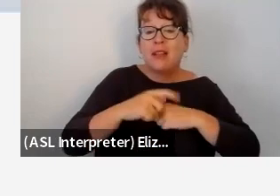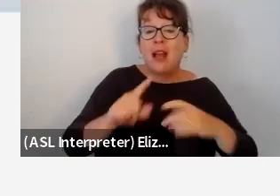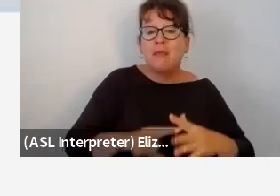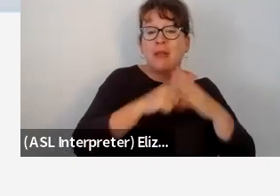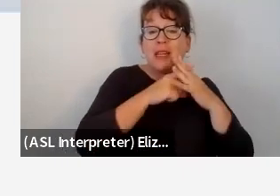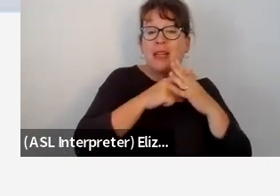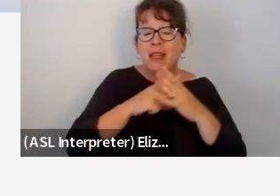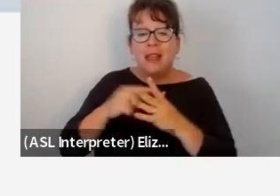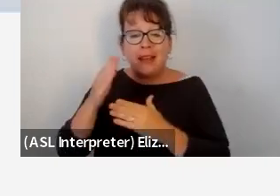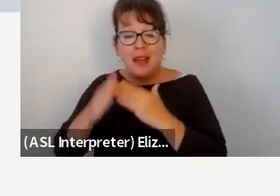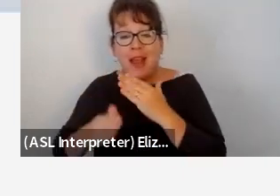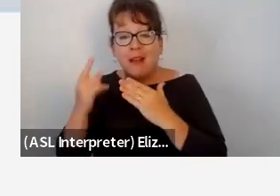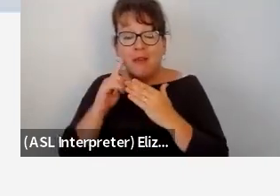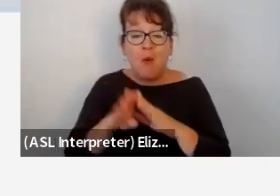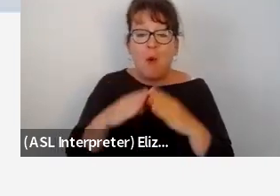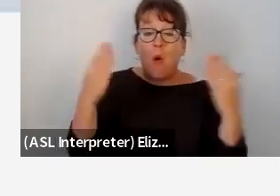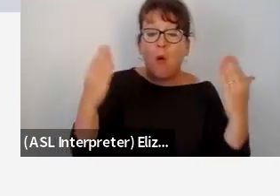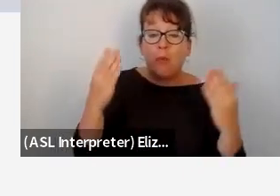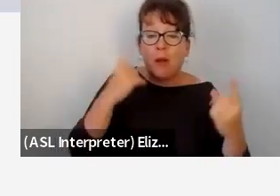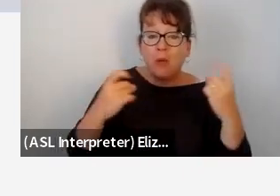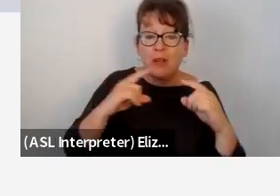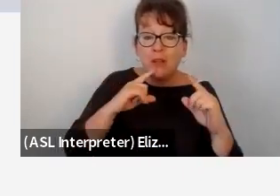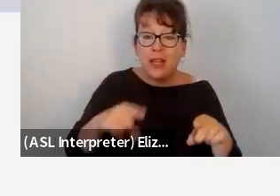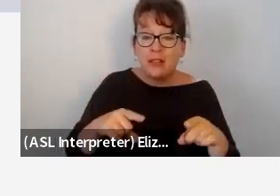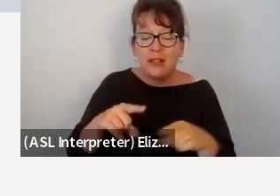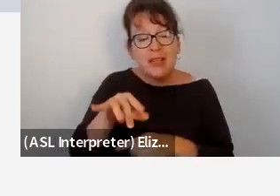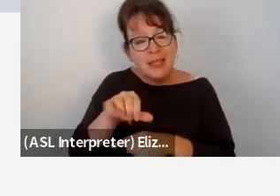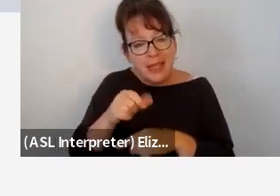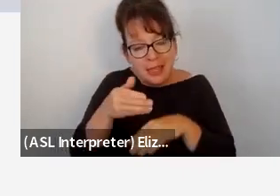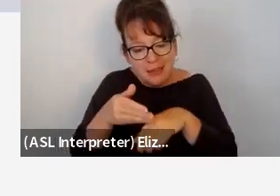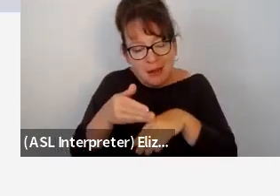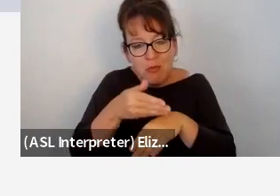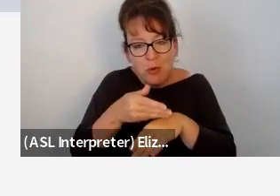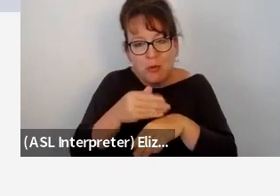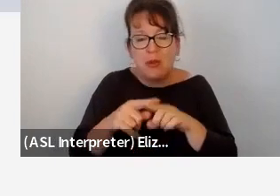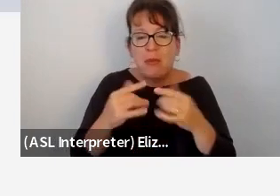We want to see, again, that commitment to project success without posing too many